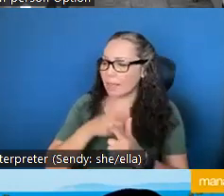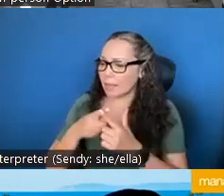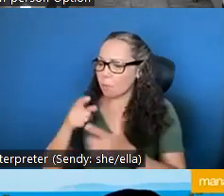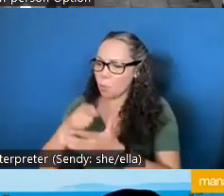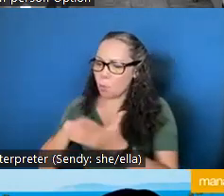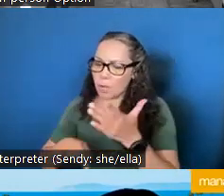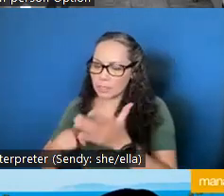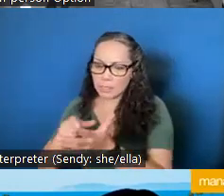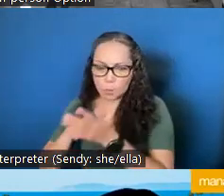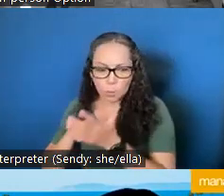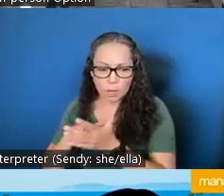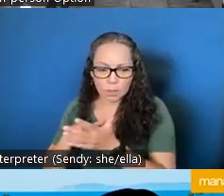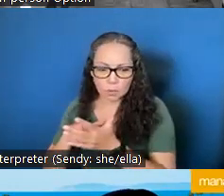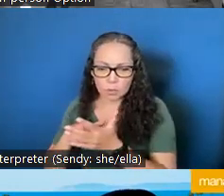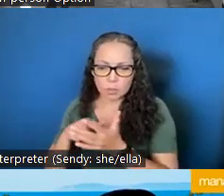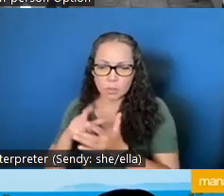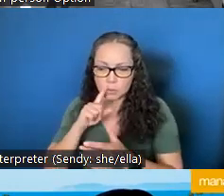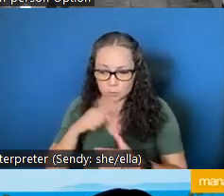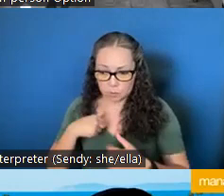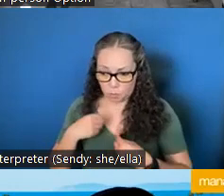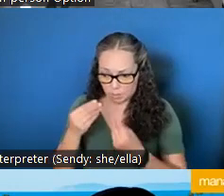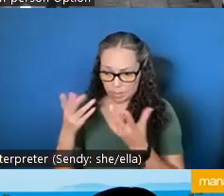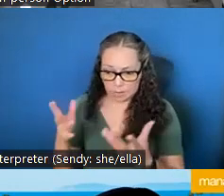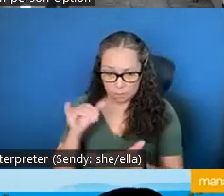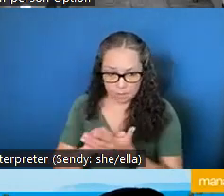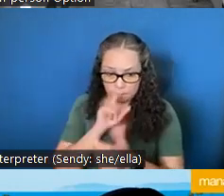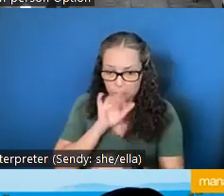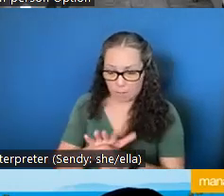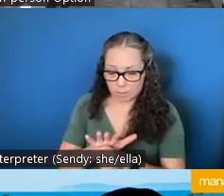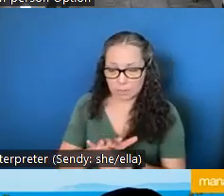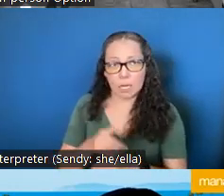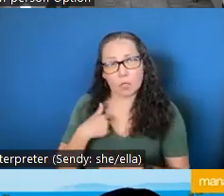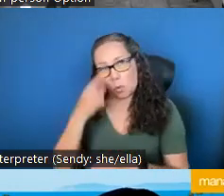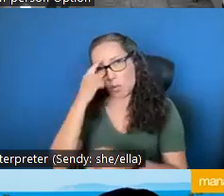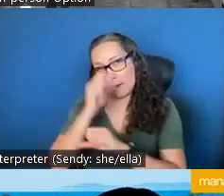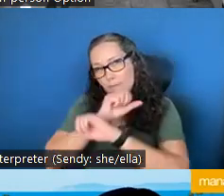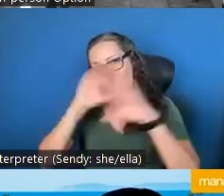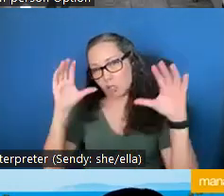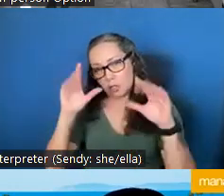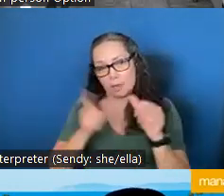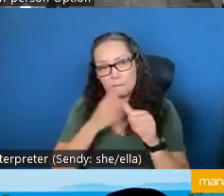be able to deliver on that promise so we envision in the first year of the business plan that there